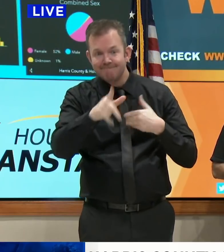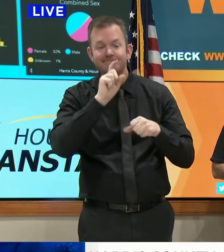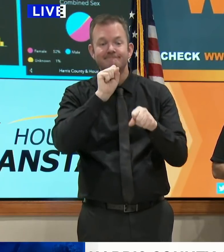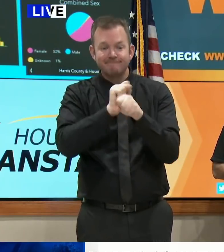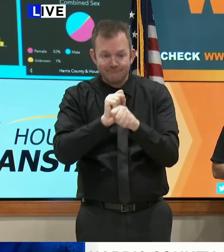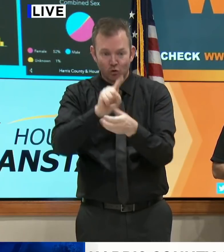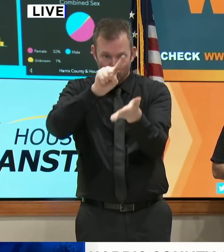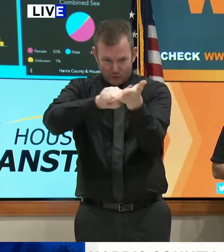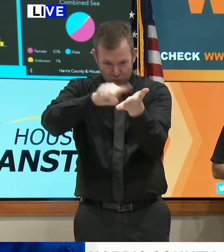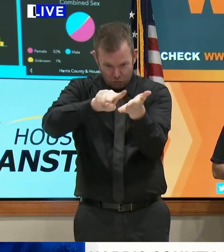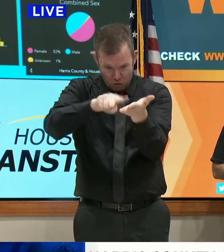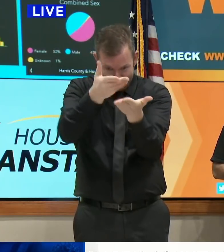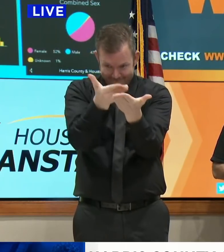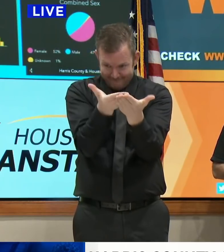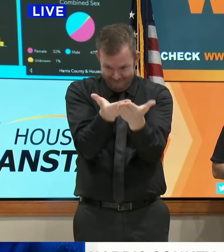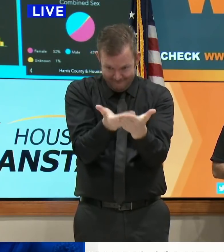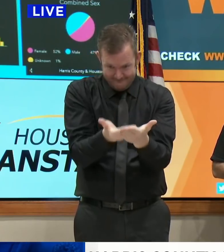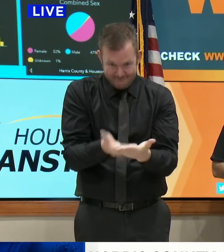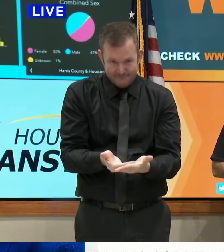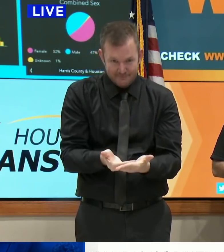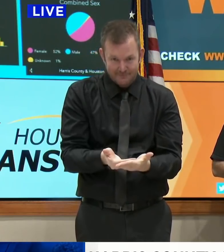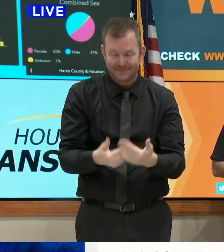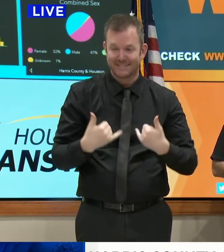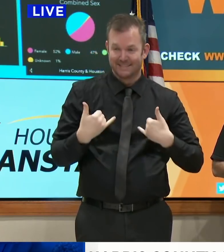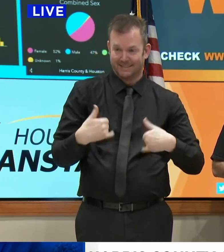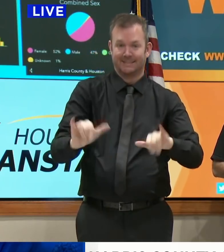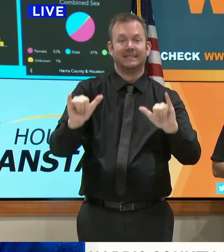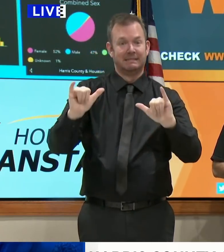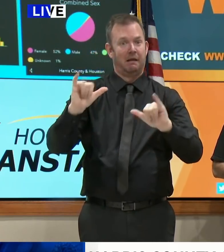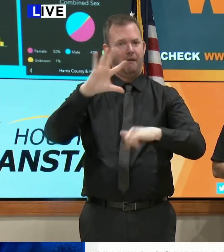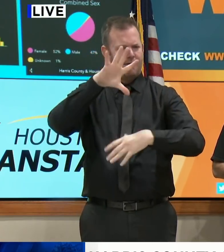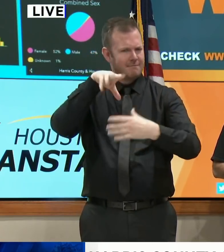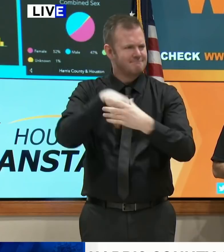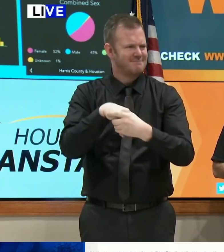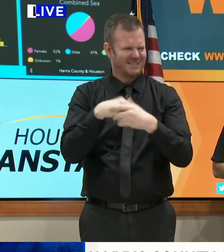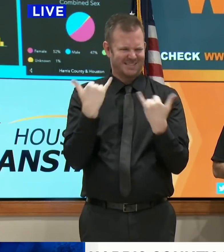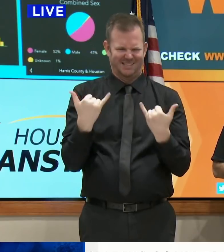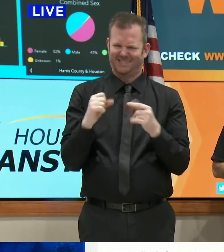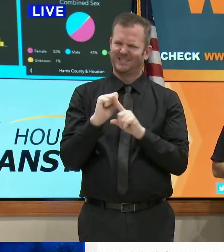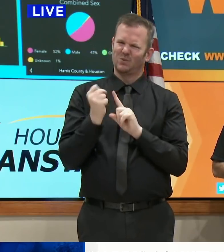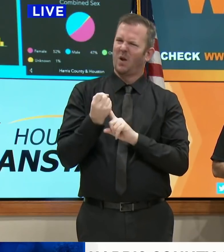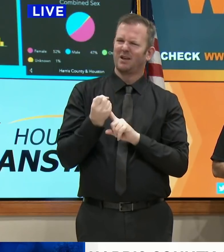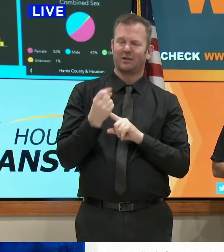story of how everything came about but really I don’t think about but really I don’t think we will we will know for for quite a long time know for for quite a long time we’re very much still in the we’re very much still in the thick of it.